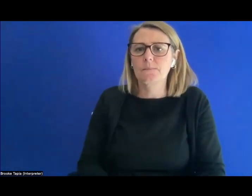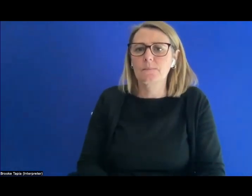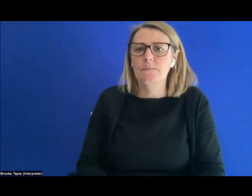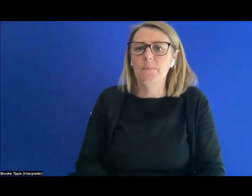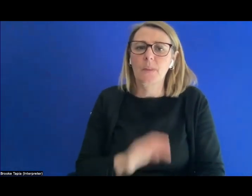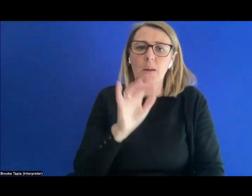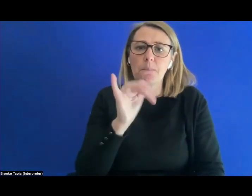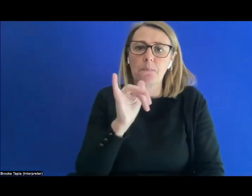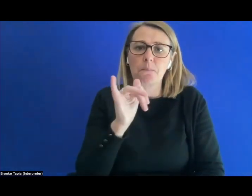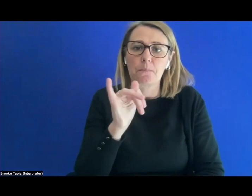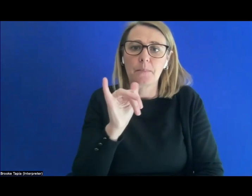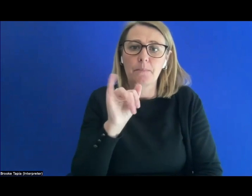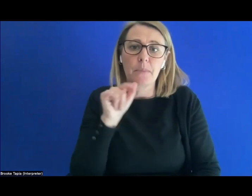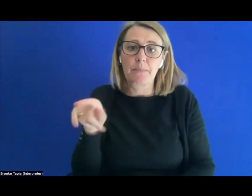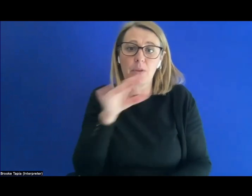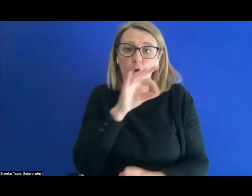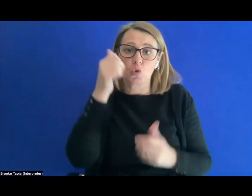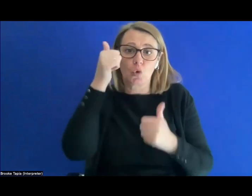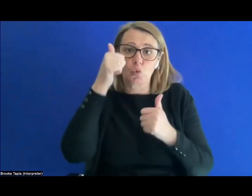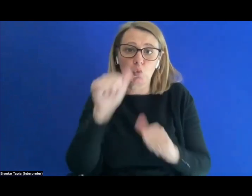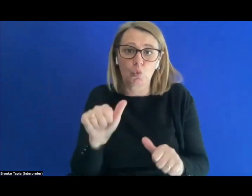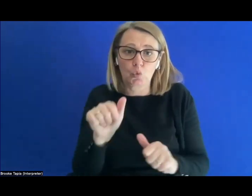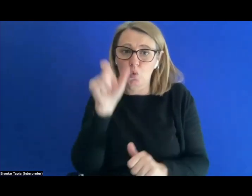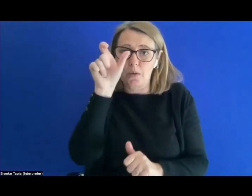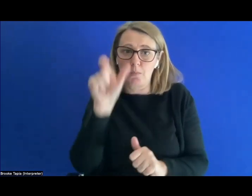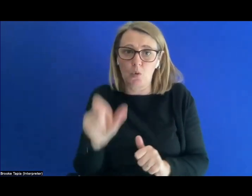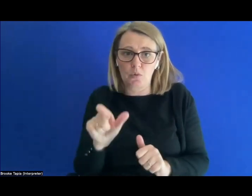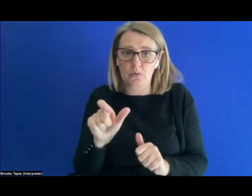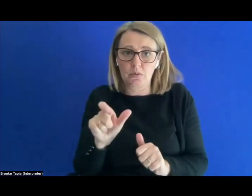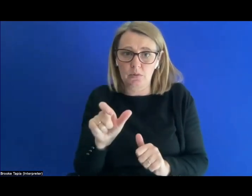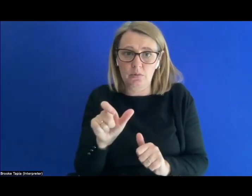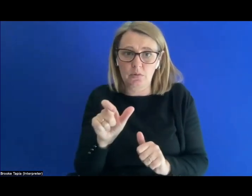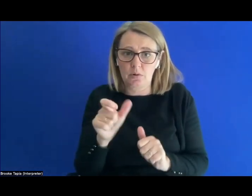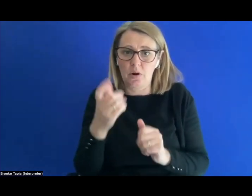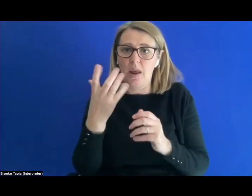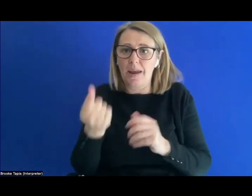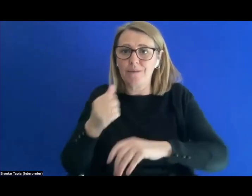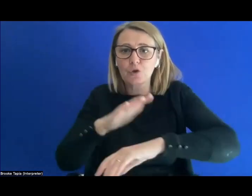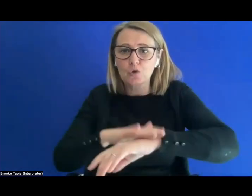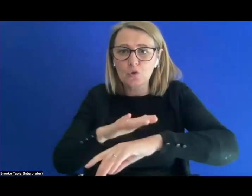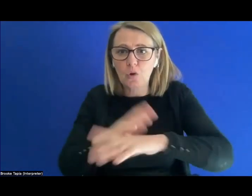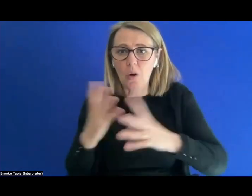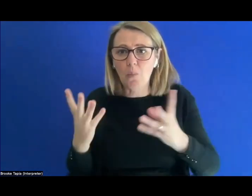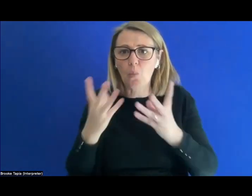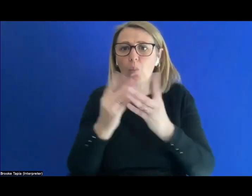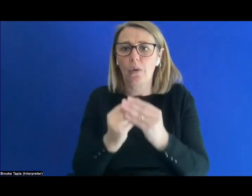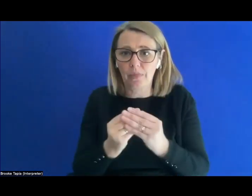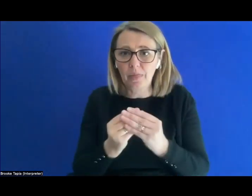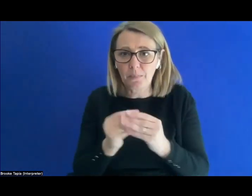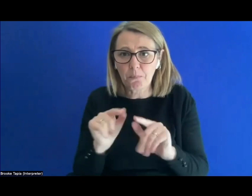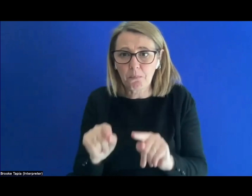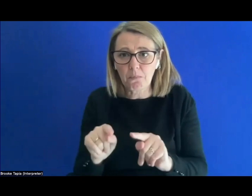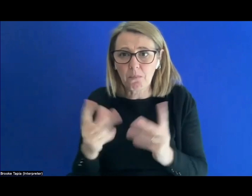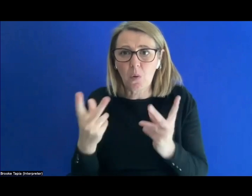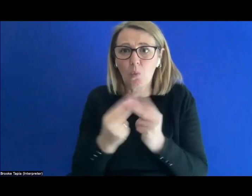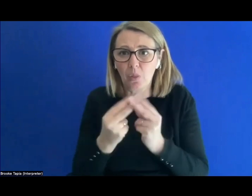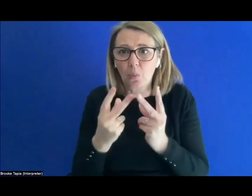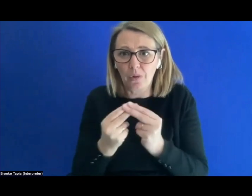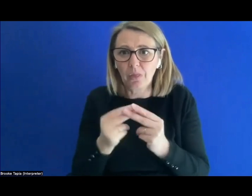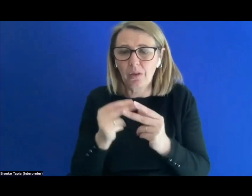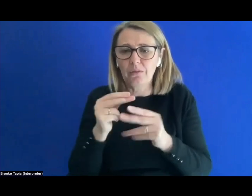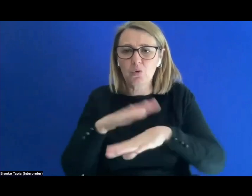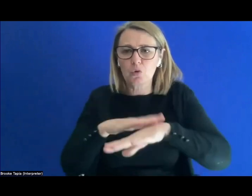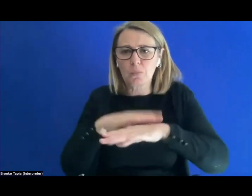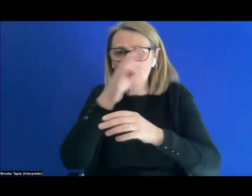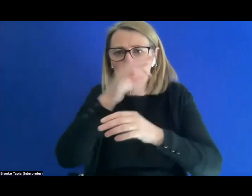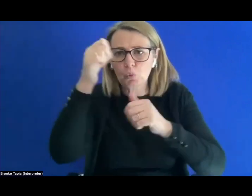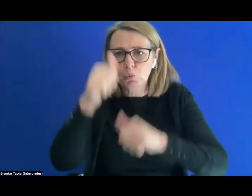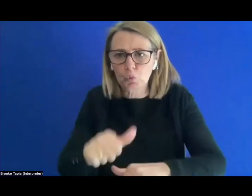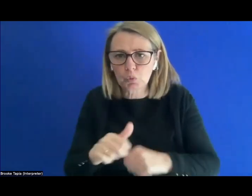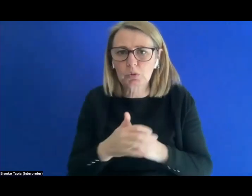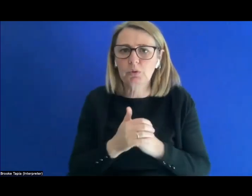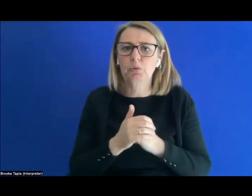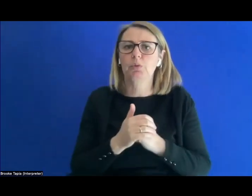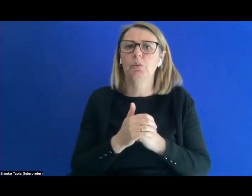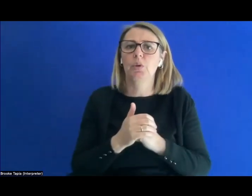they’re not used to somebody just spending time with them where they’re in the lead and they’re